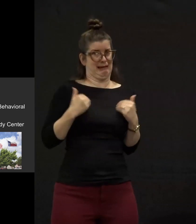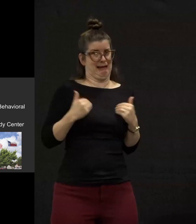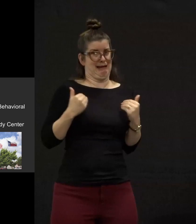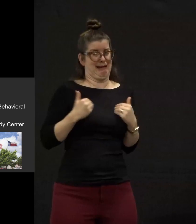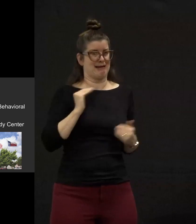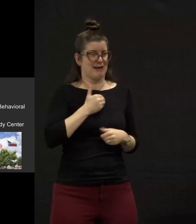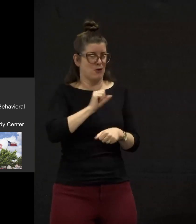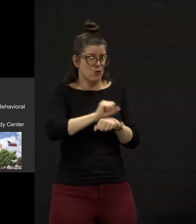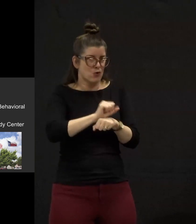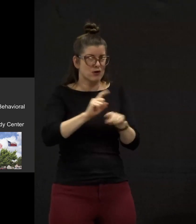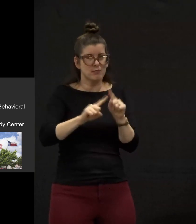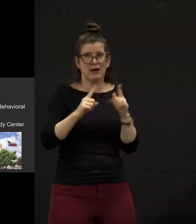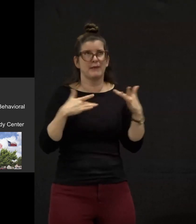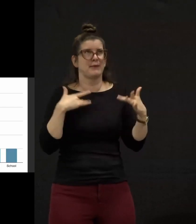but we're very excited about it.